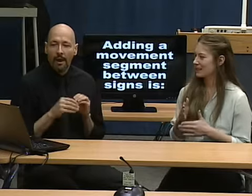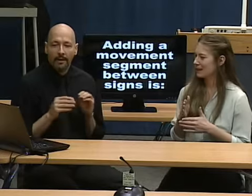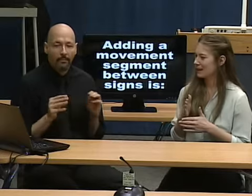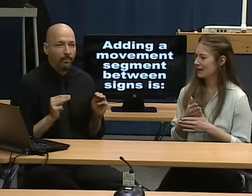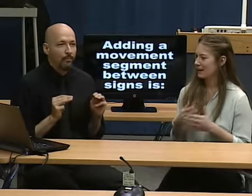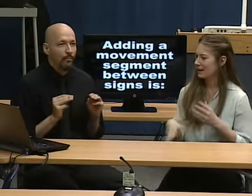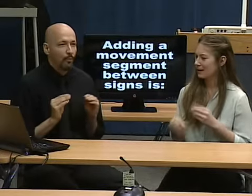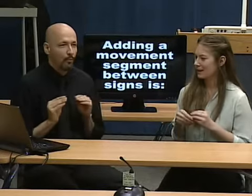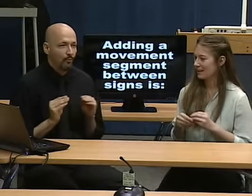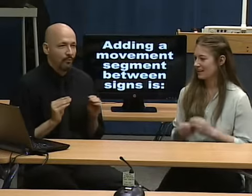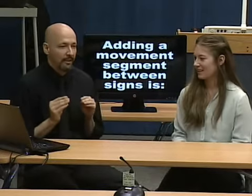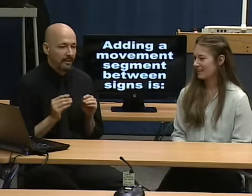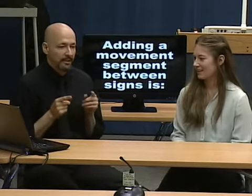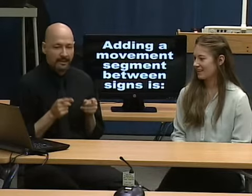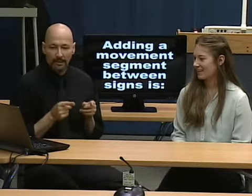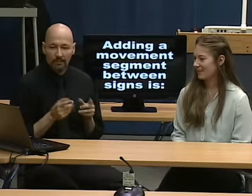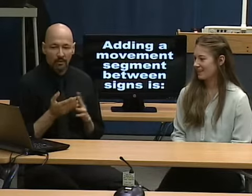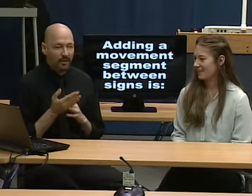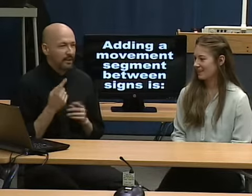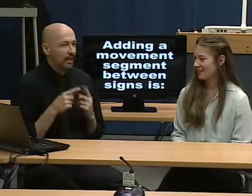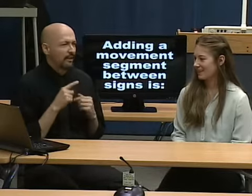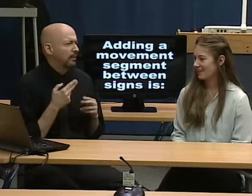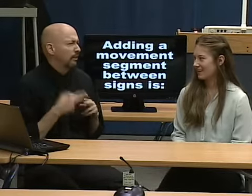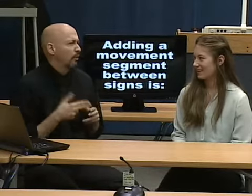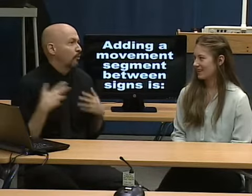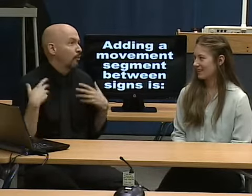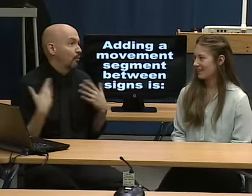Adding a movement between segments is called...?